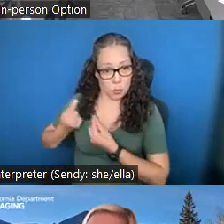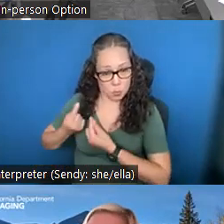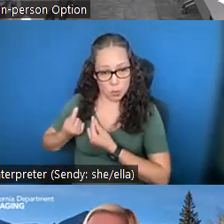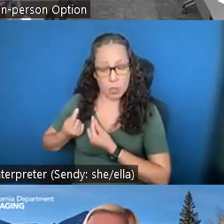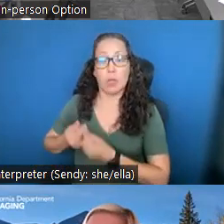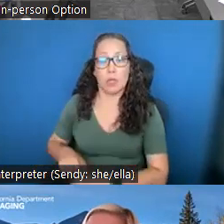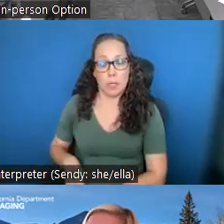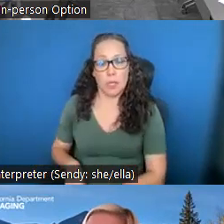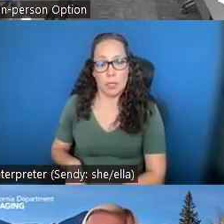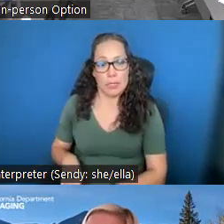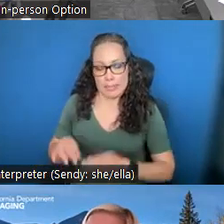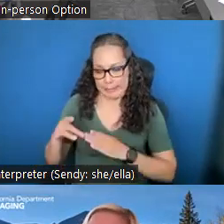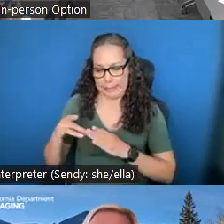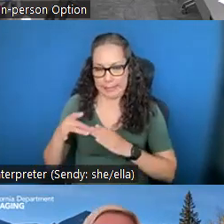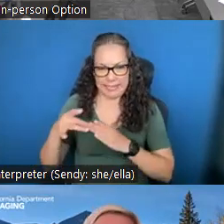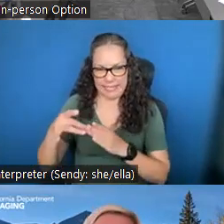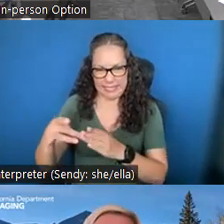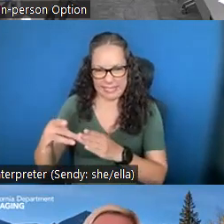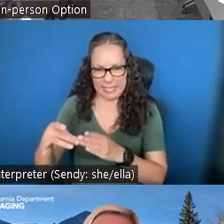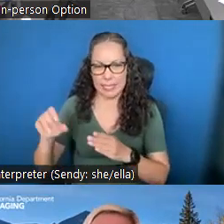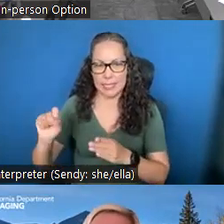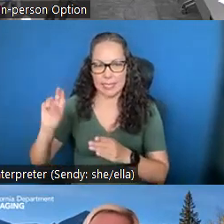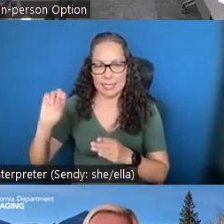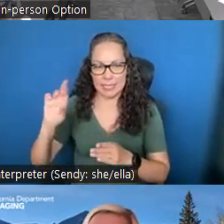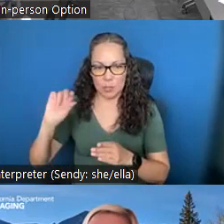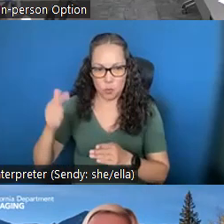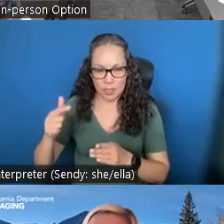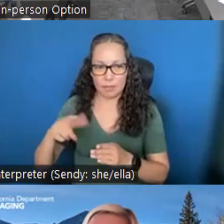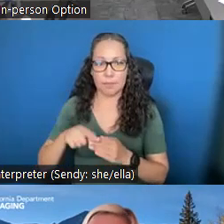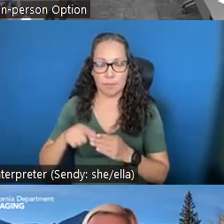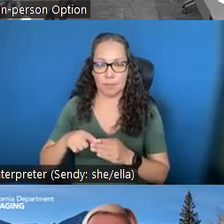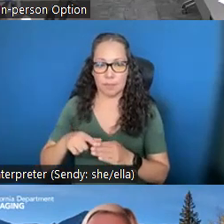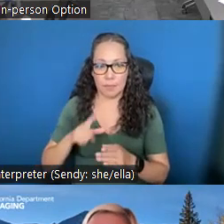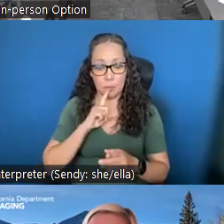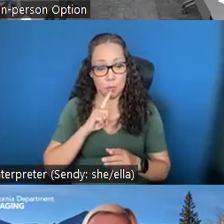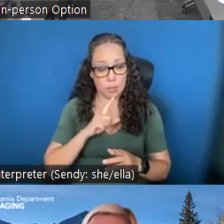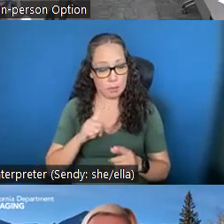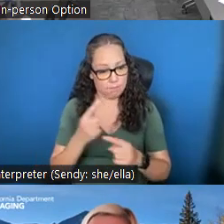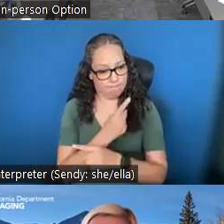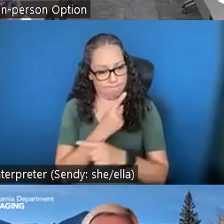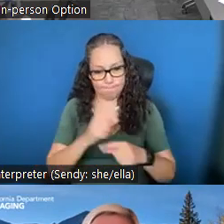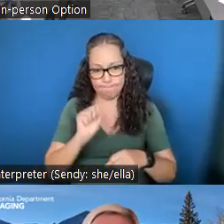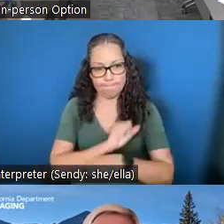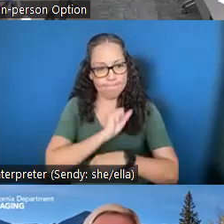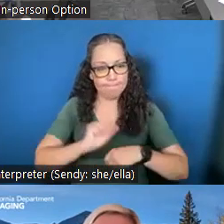important that this work be grounded in older Californians today and in the future and we